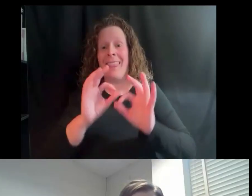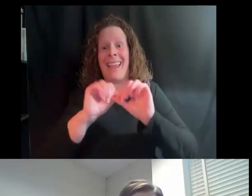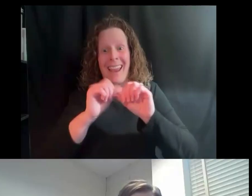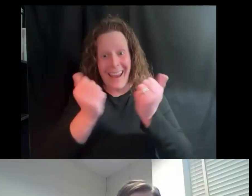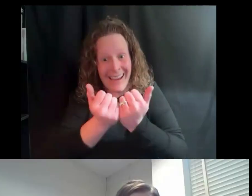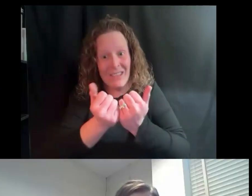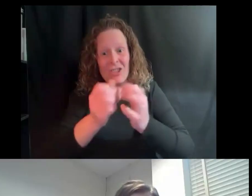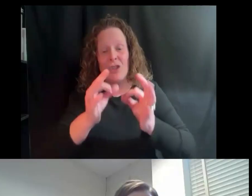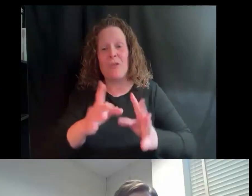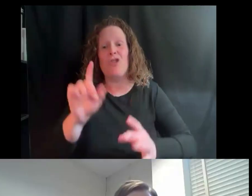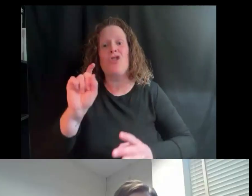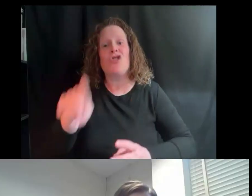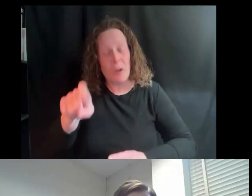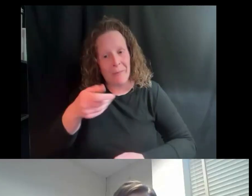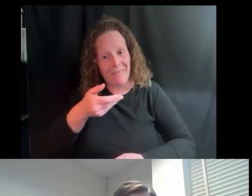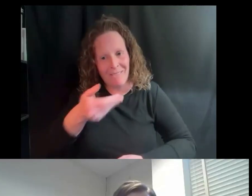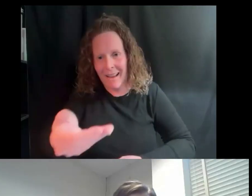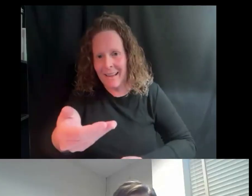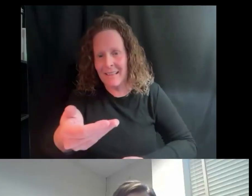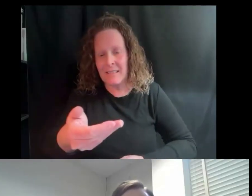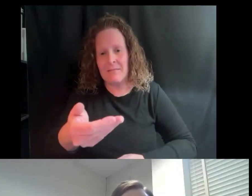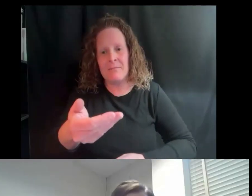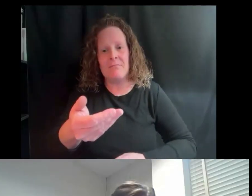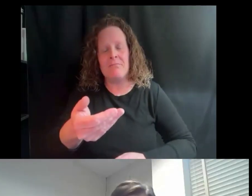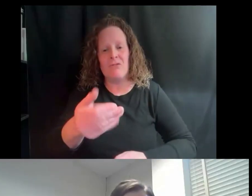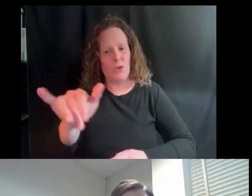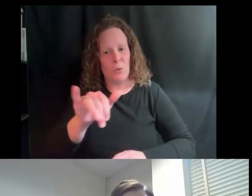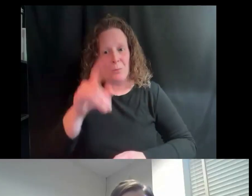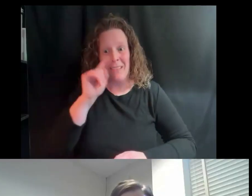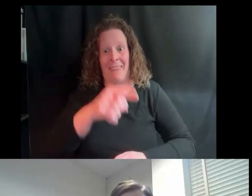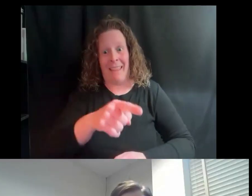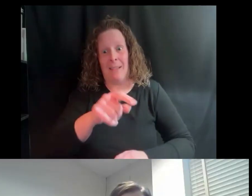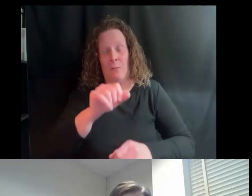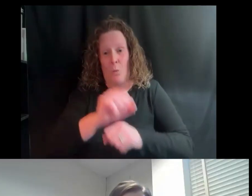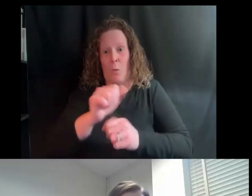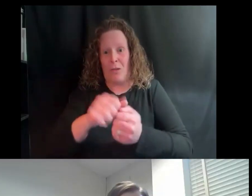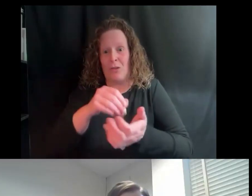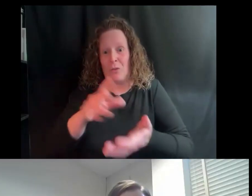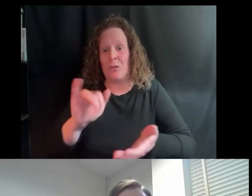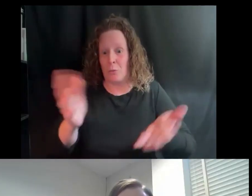in your calendar be ready the next year. Agency interpreters regardless if they're